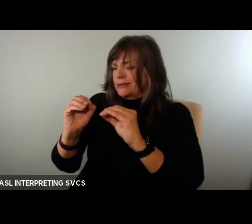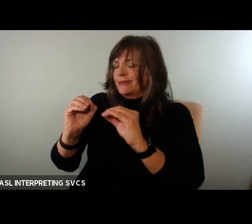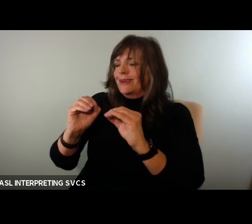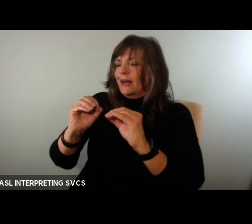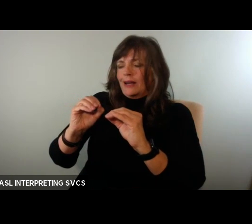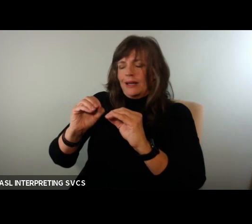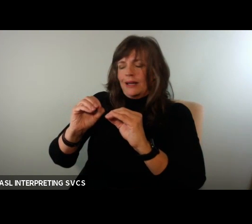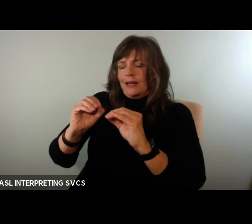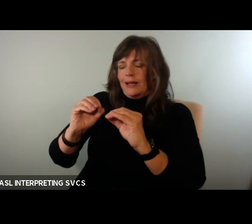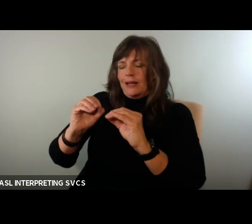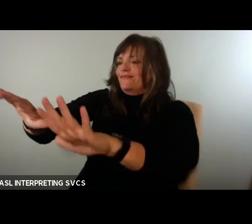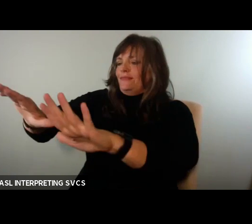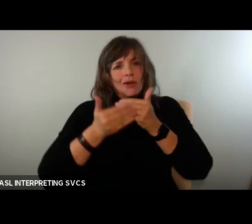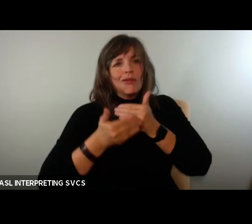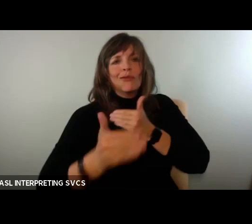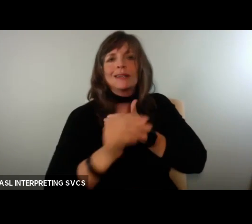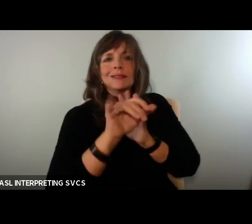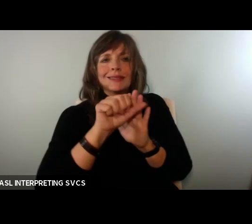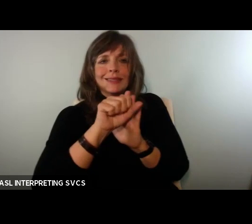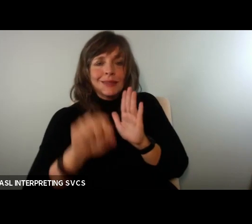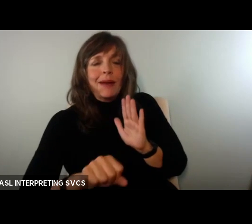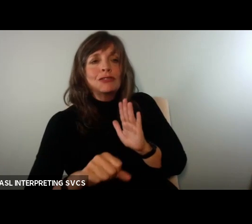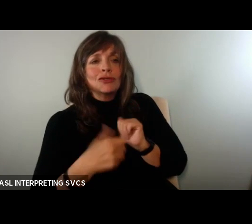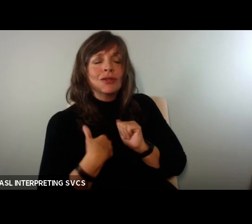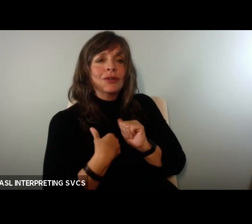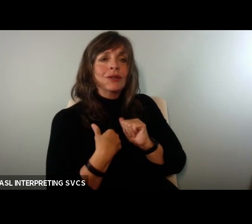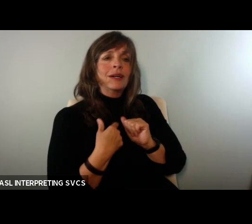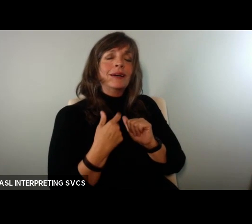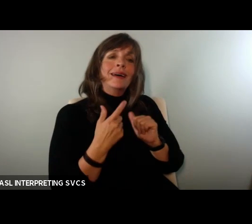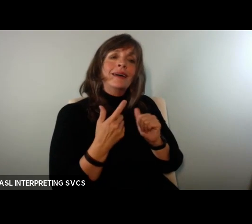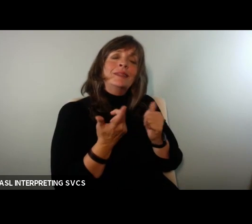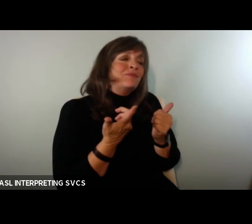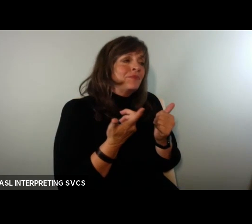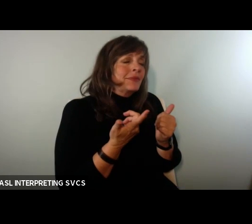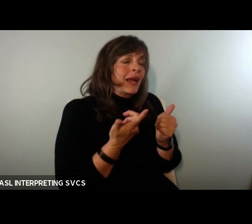choosing to prioritizing instead a constellation of asynchronous tools